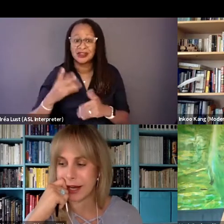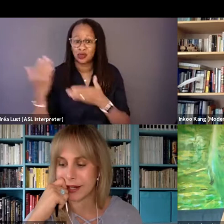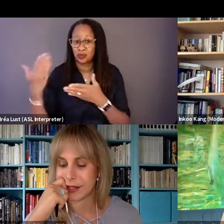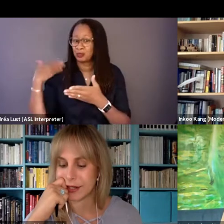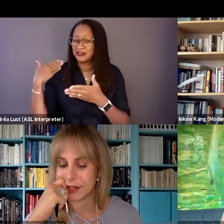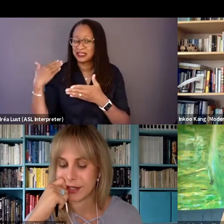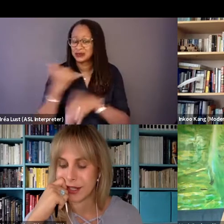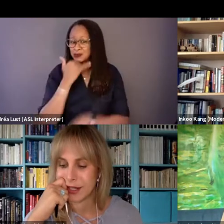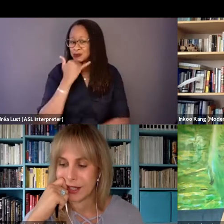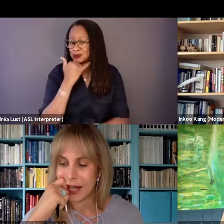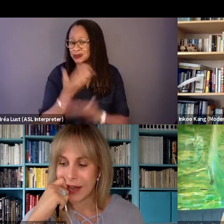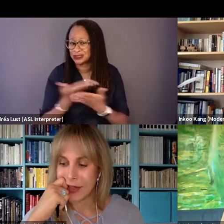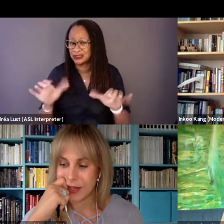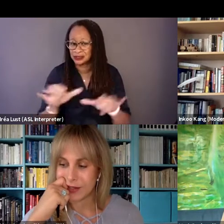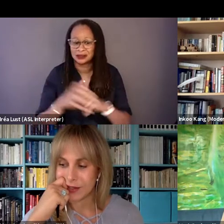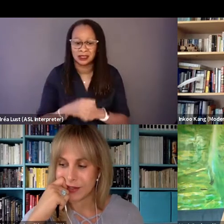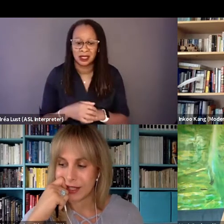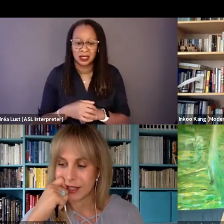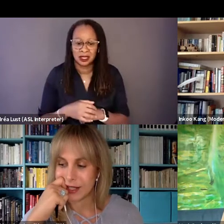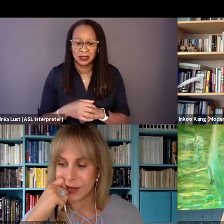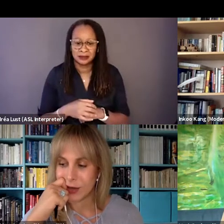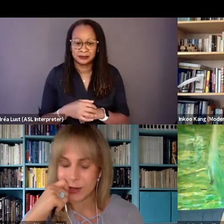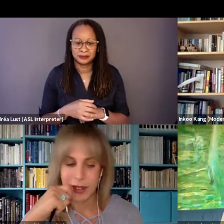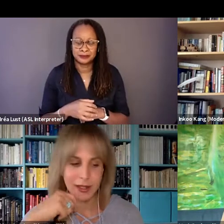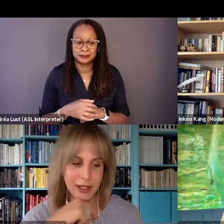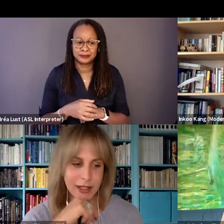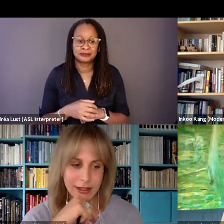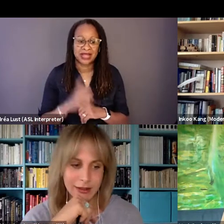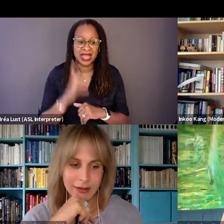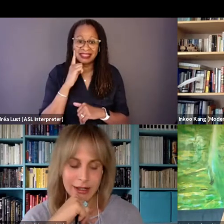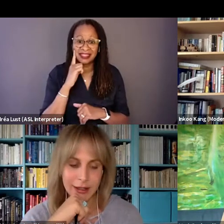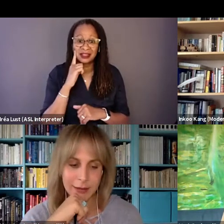And I think, ultimately really exonerated herself